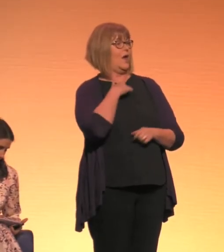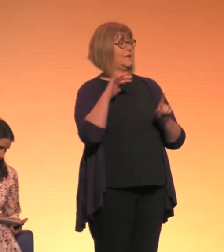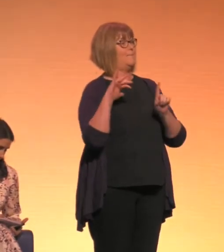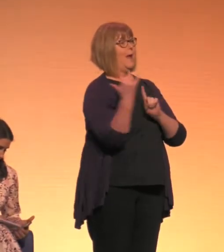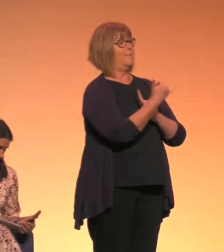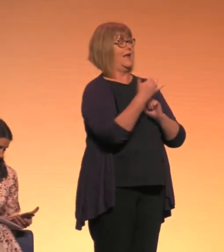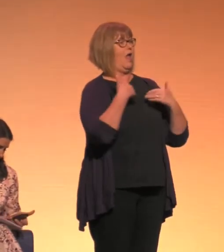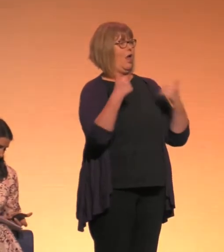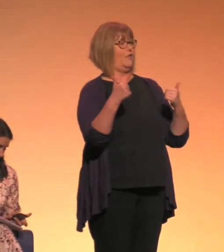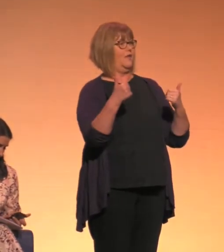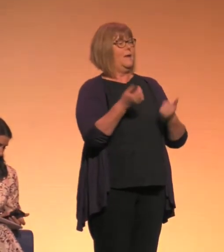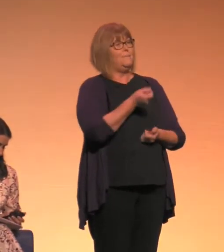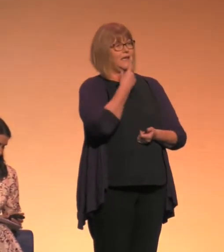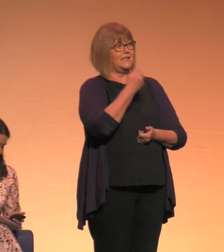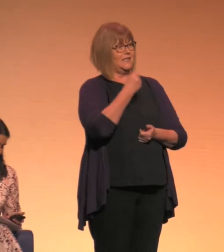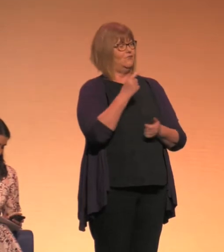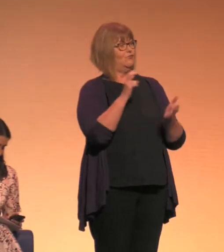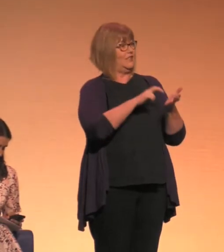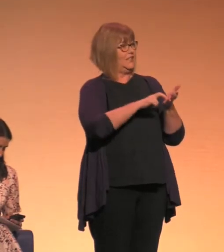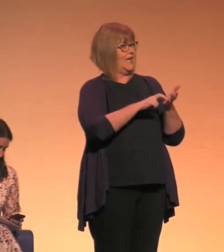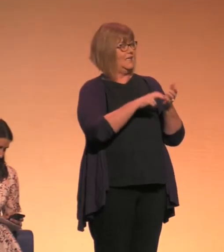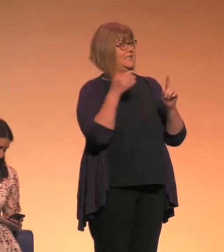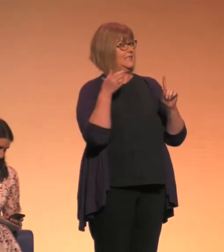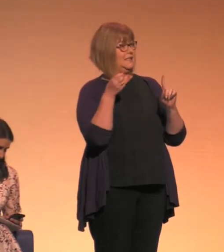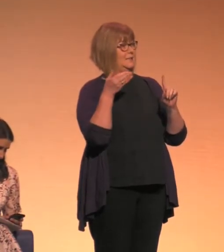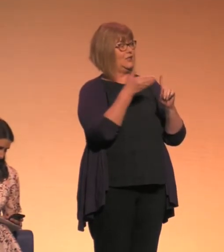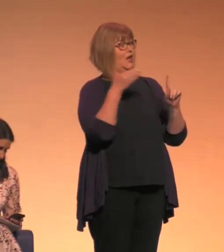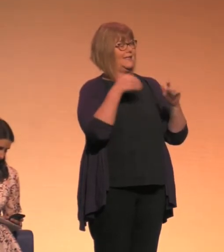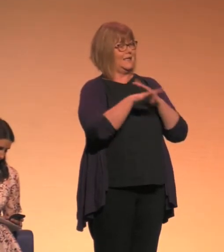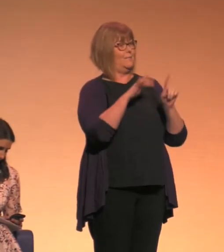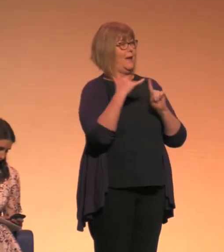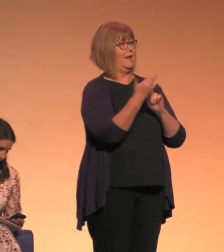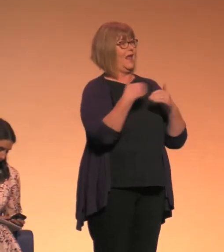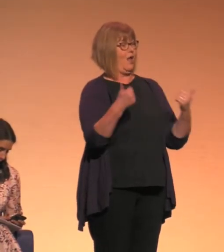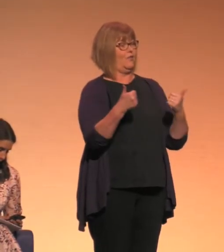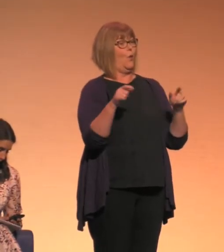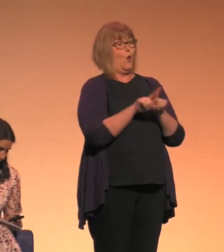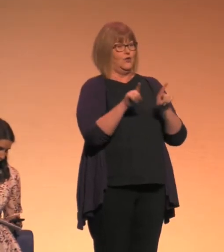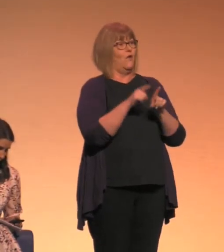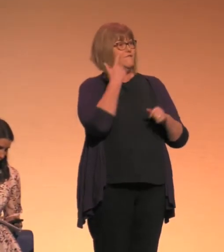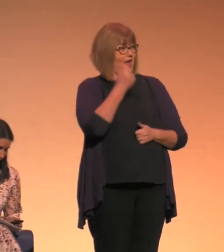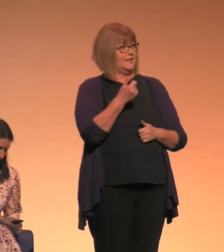registrar specializing in public health. And it also contained some gems, one